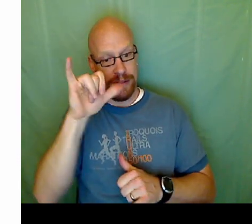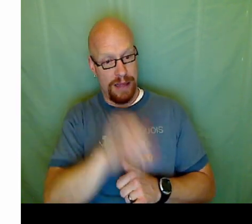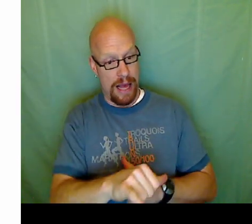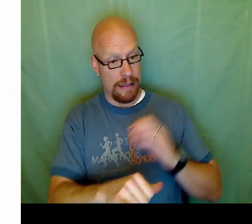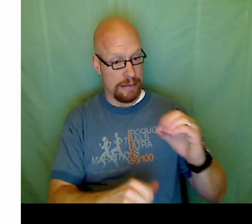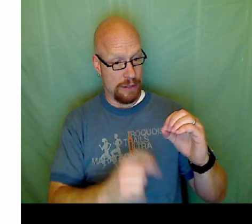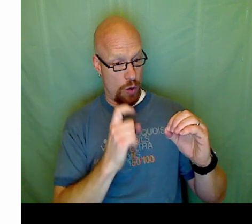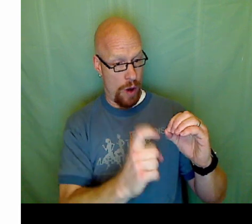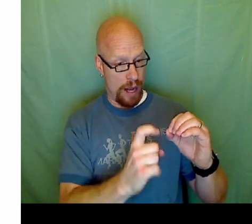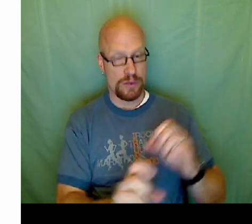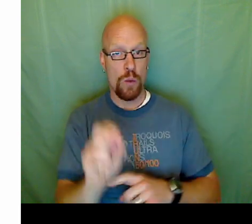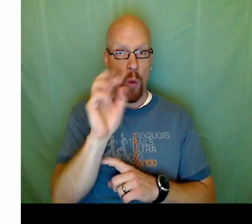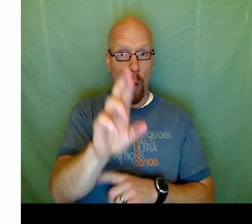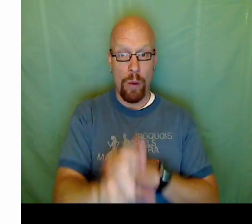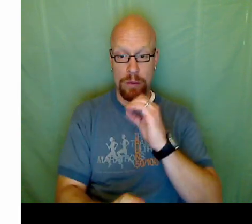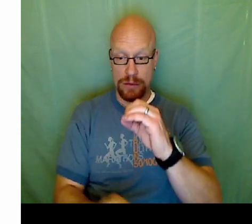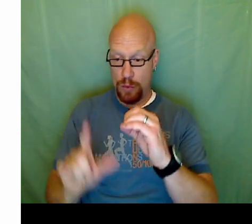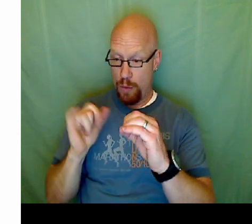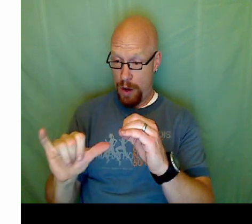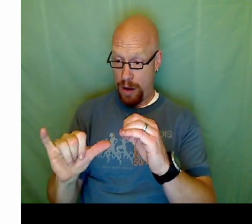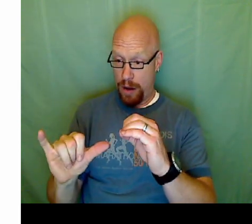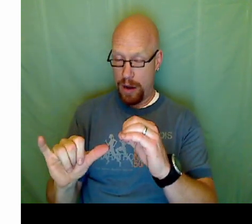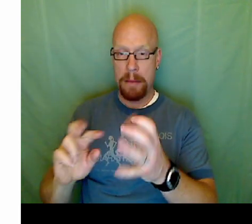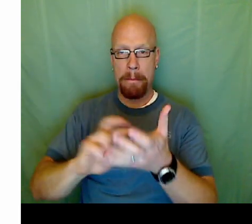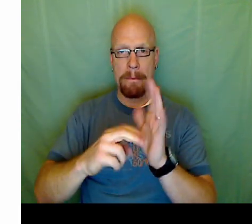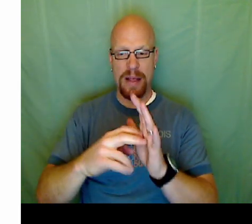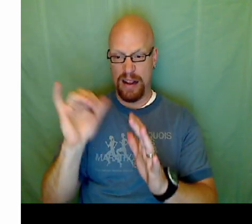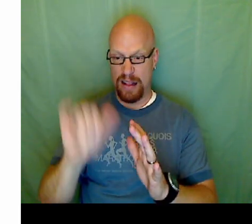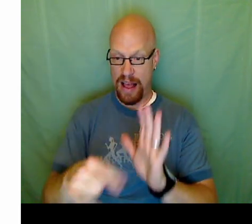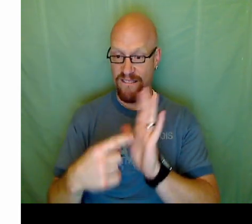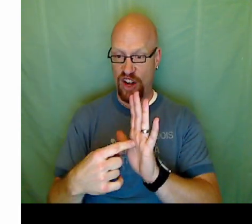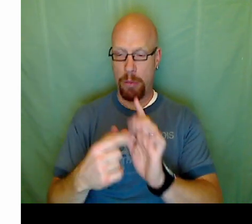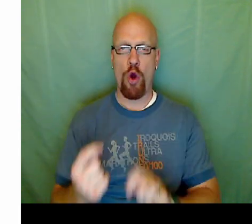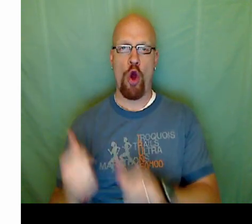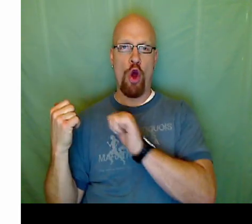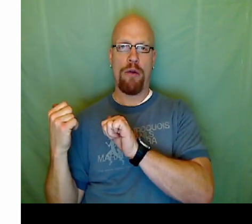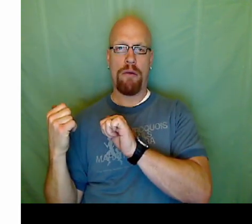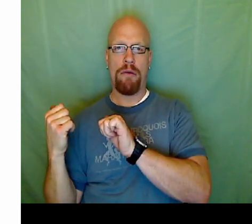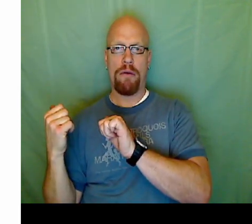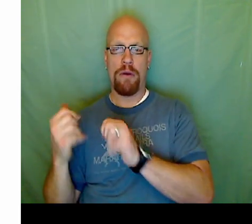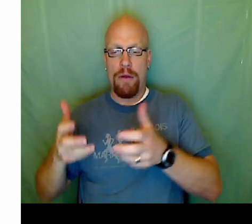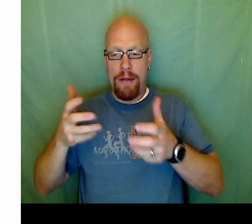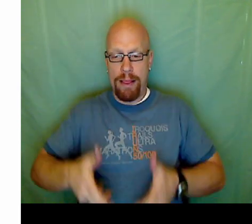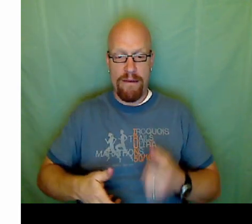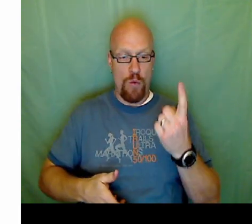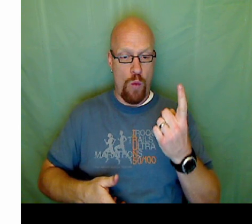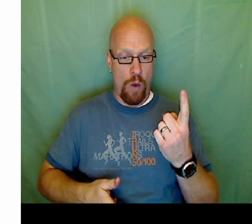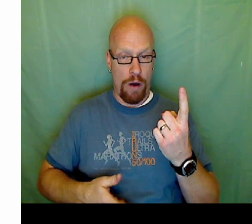with 0 times Y. This will be called elimination because one, the variables will disappear if done properly.